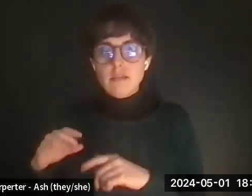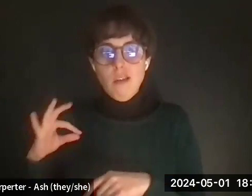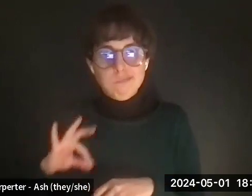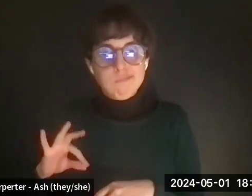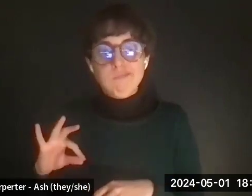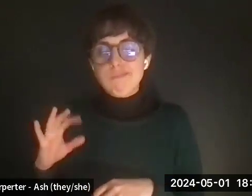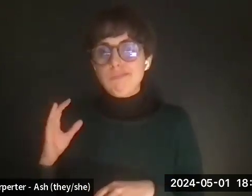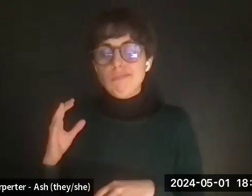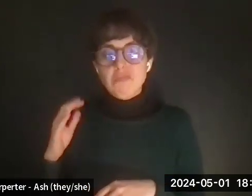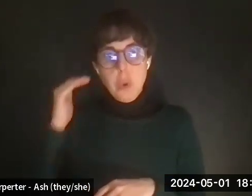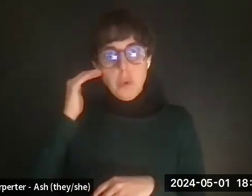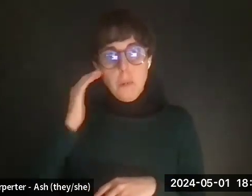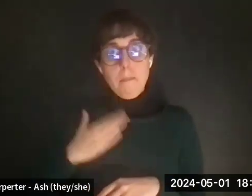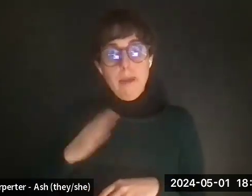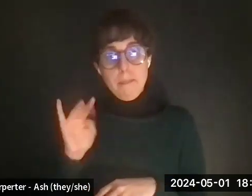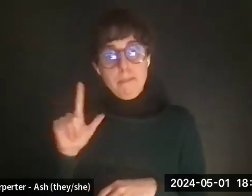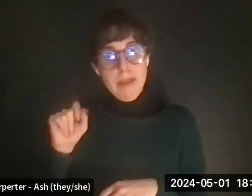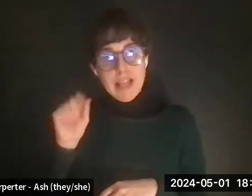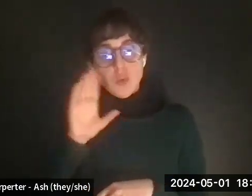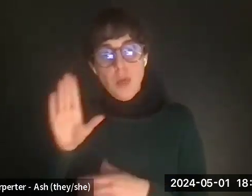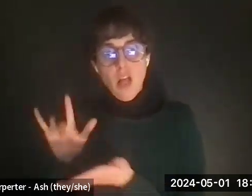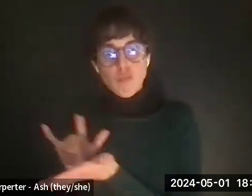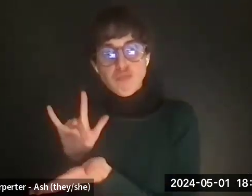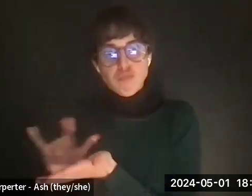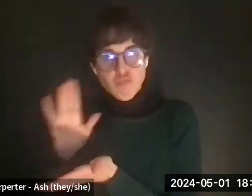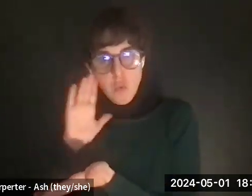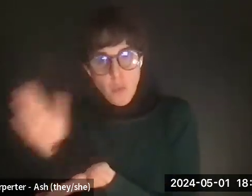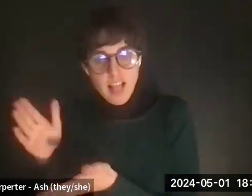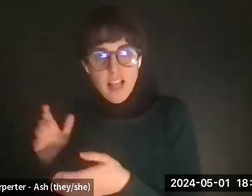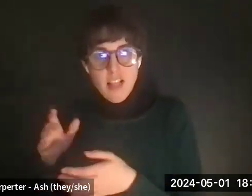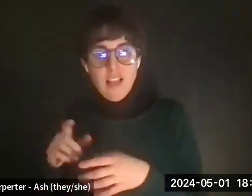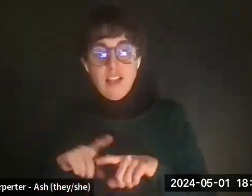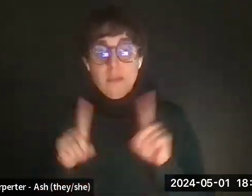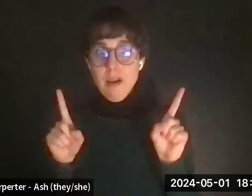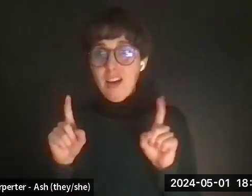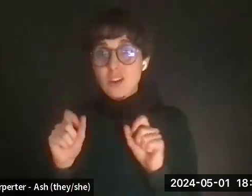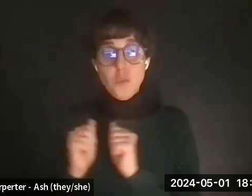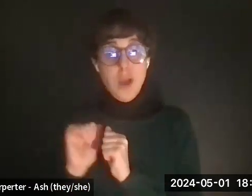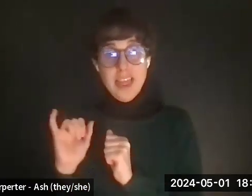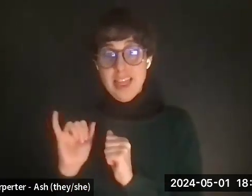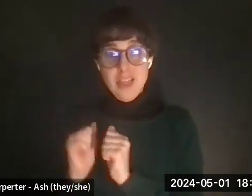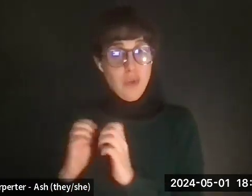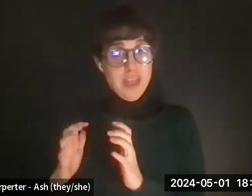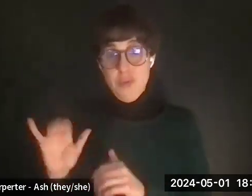If, if I hadn't had that at a number of points, I don't know how it would've been sustainable